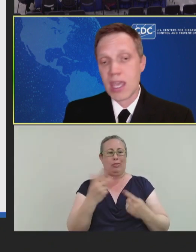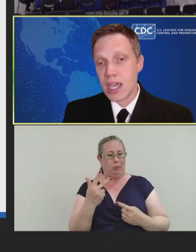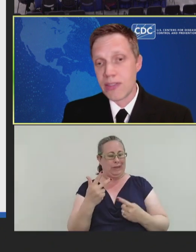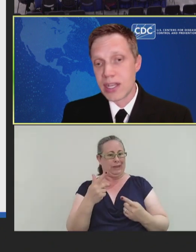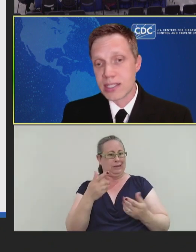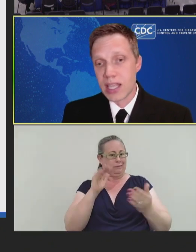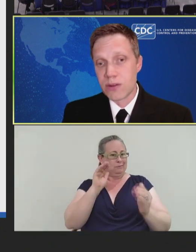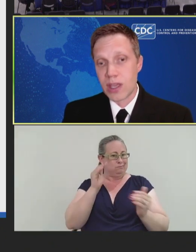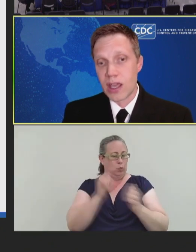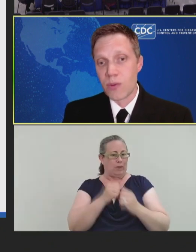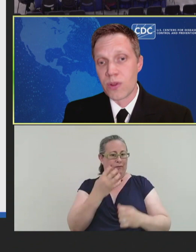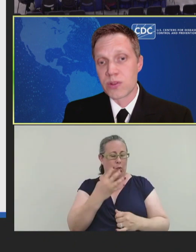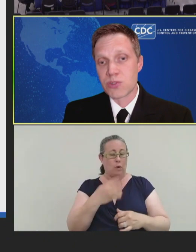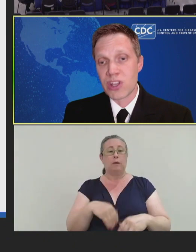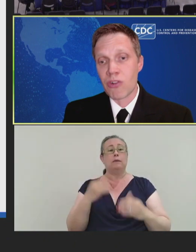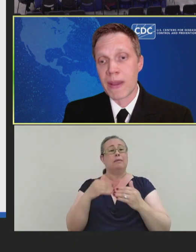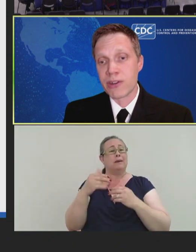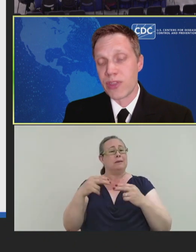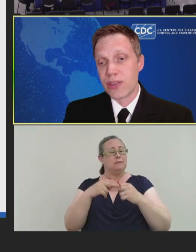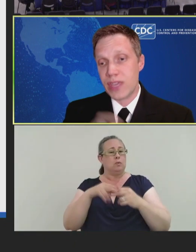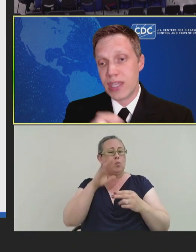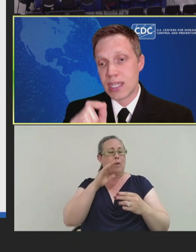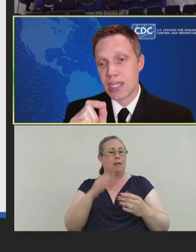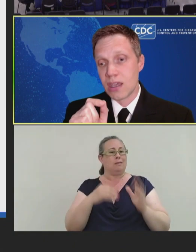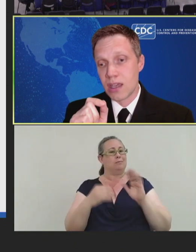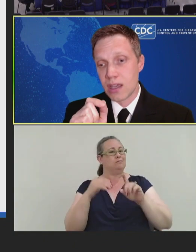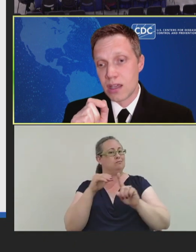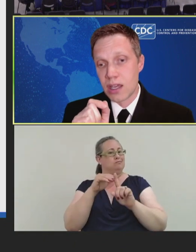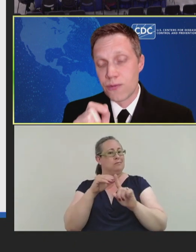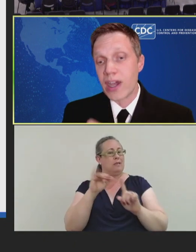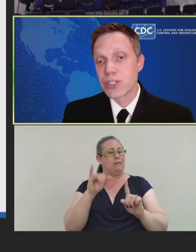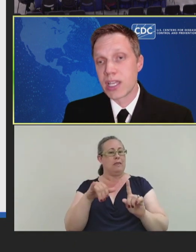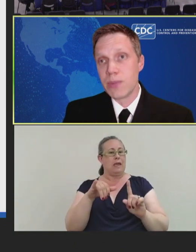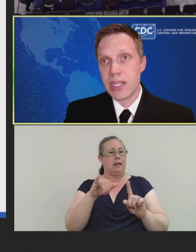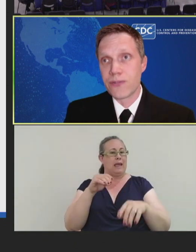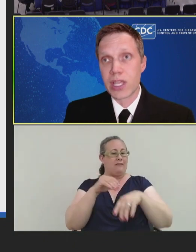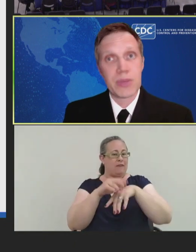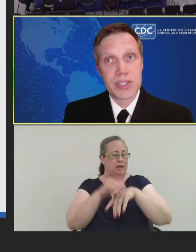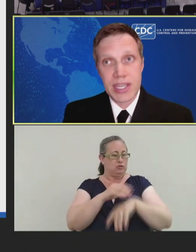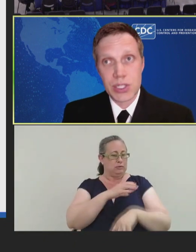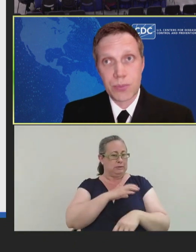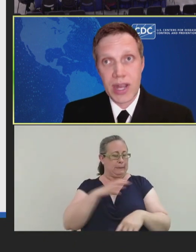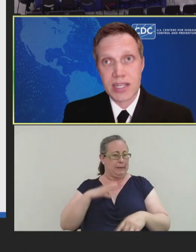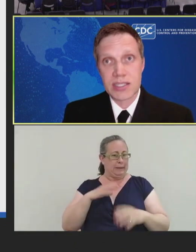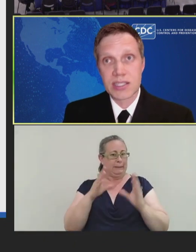And the next slide, just a reminder that the Advisory Committee for Immunization Practices